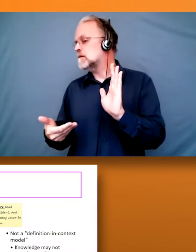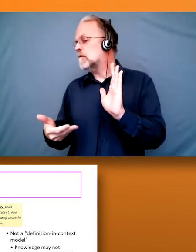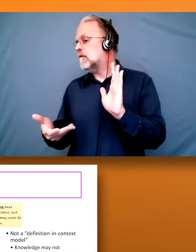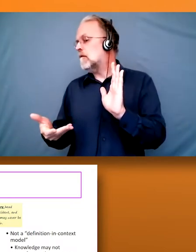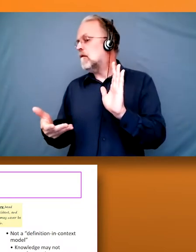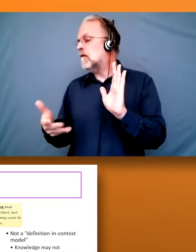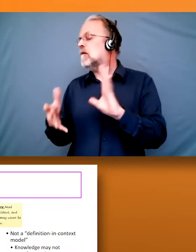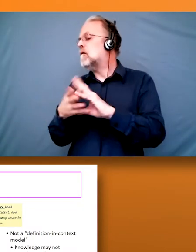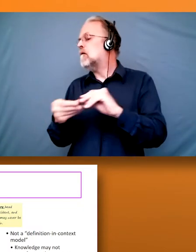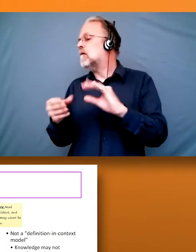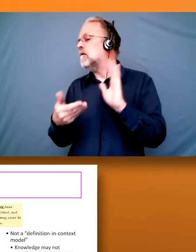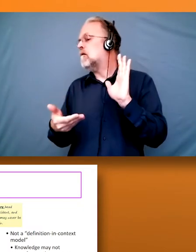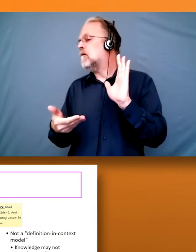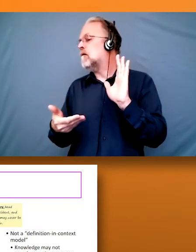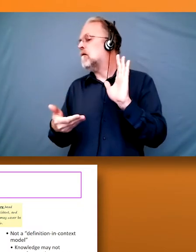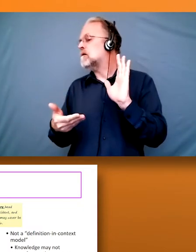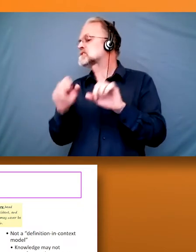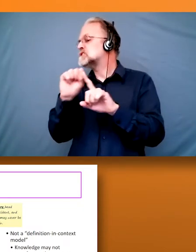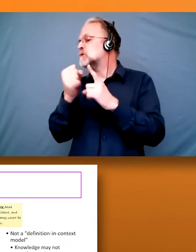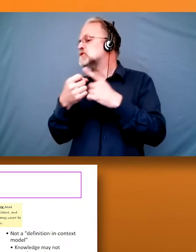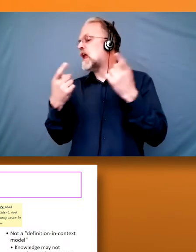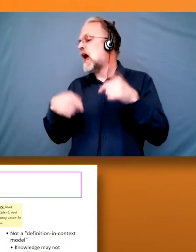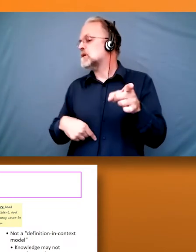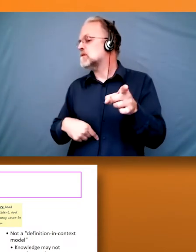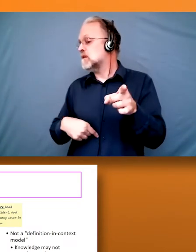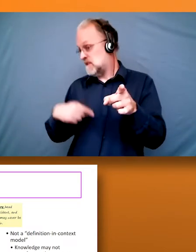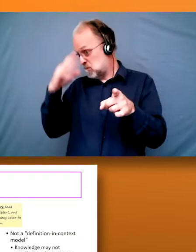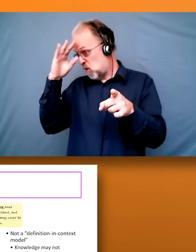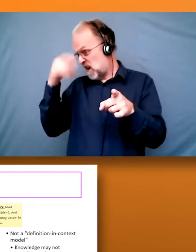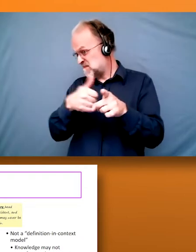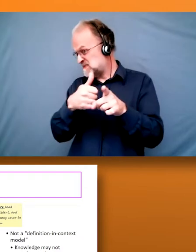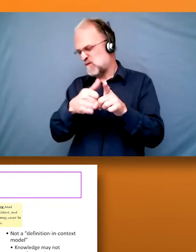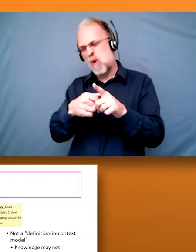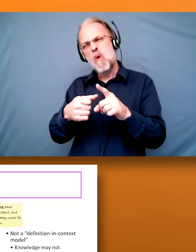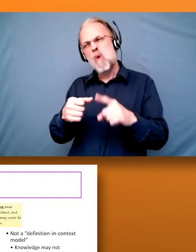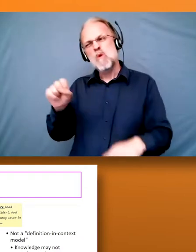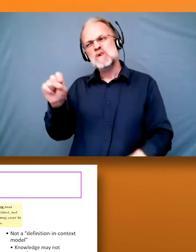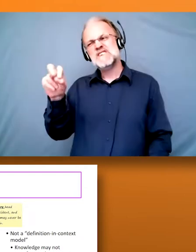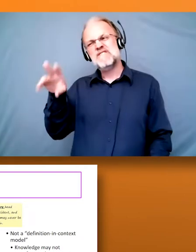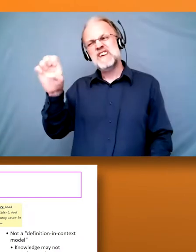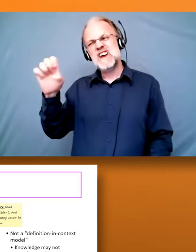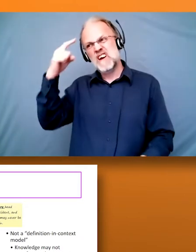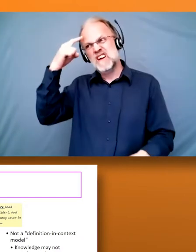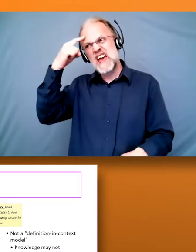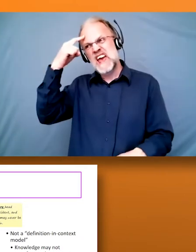is we give them, you know, kind of a scenario, right? So he had a severe head injury